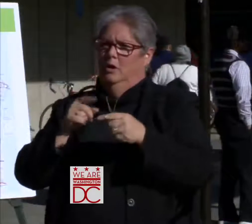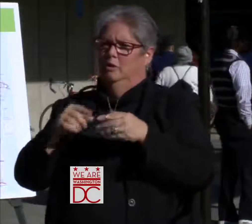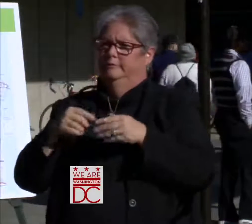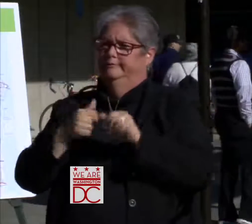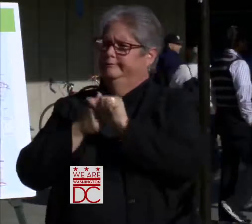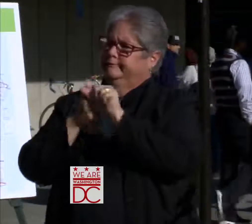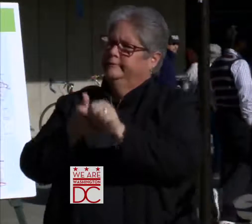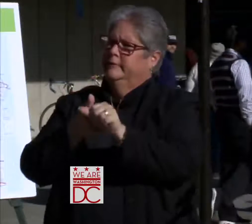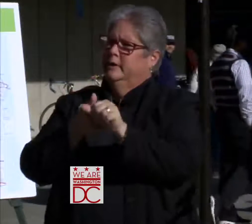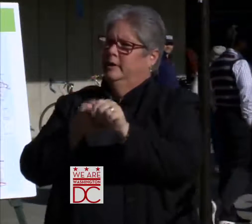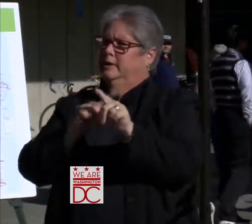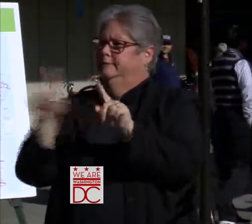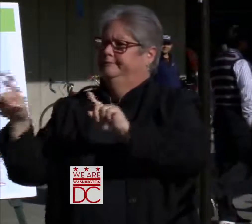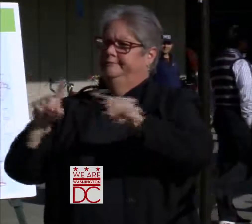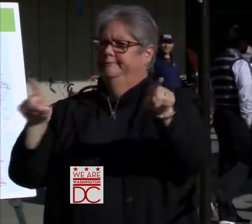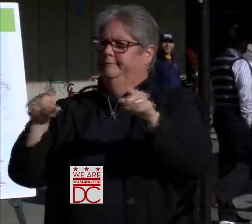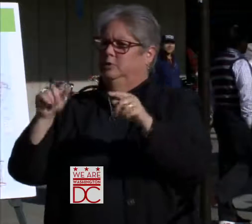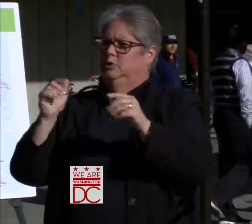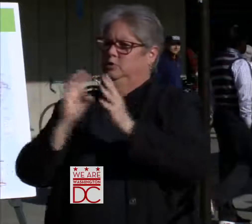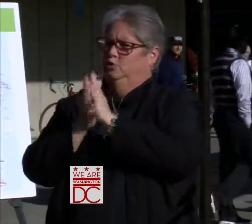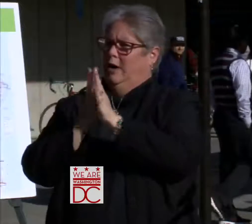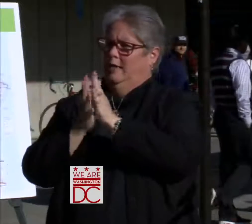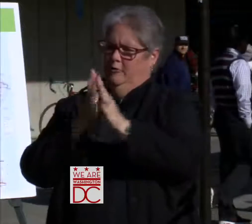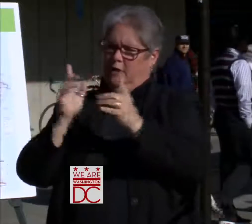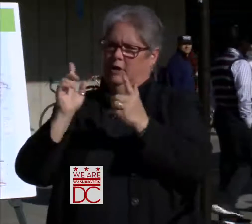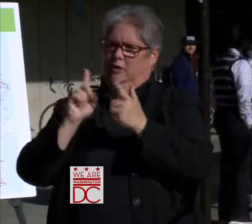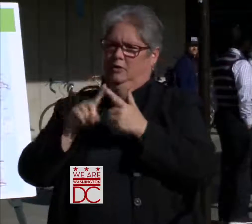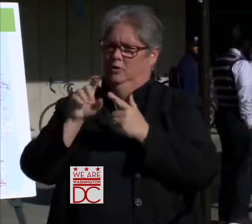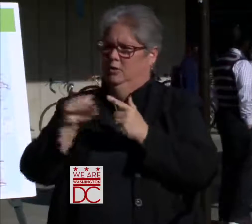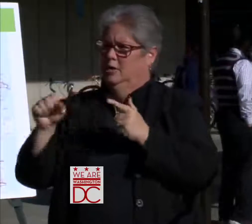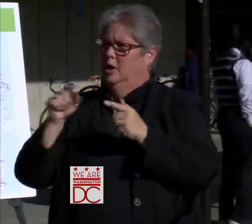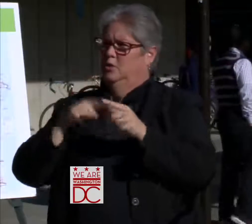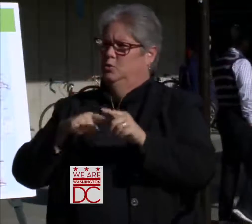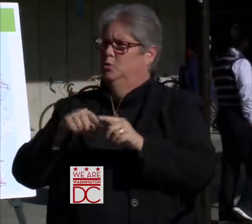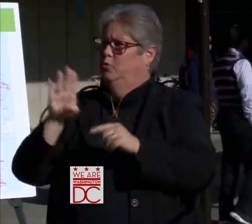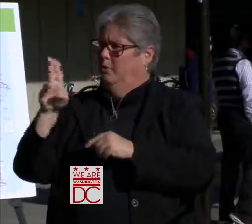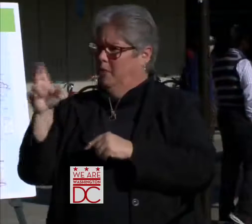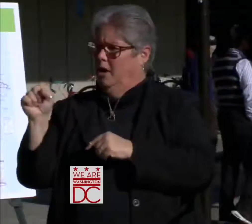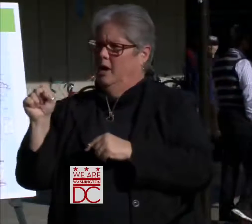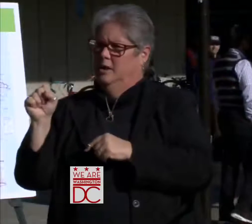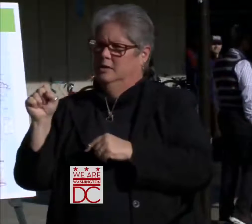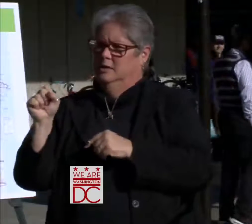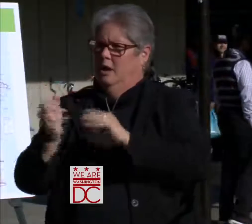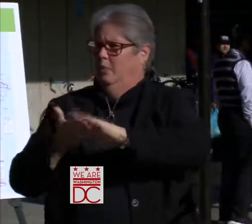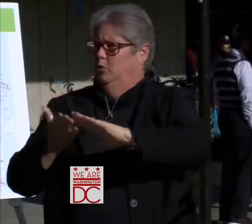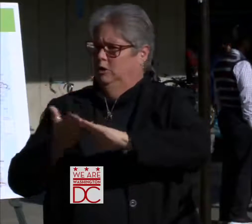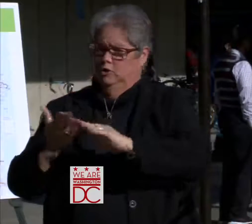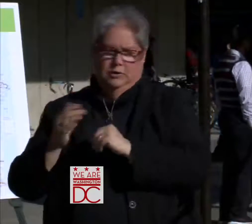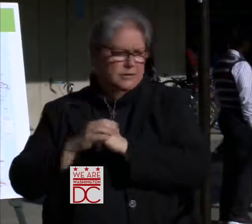SILVER STRING TRANSIT CENTER TO AID BUS'S OPERATION.